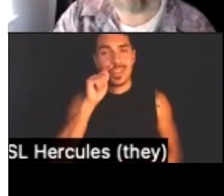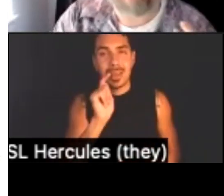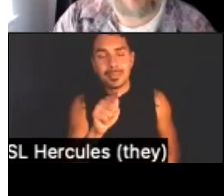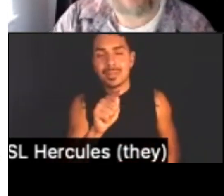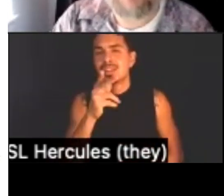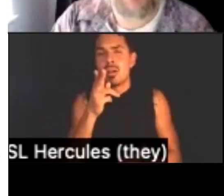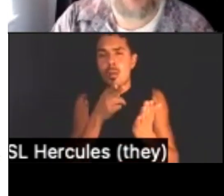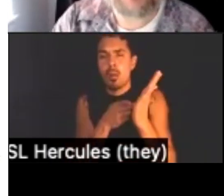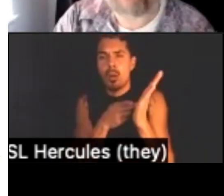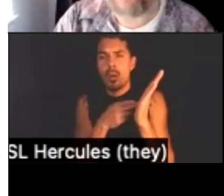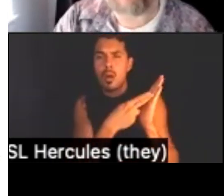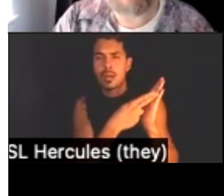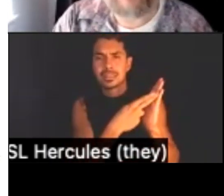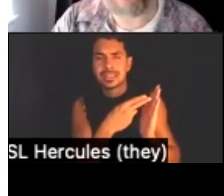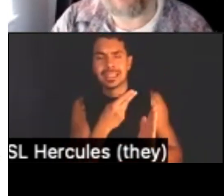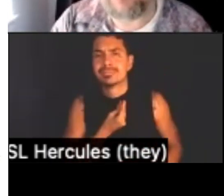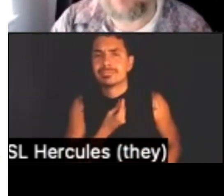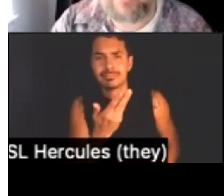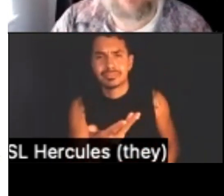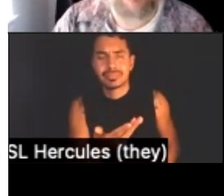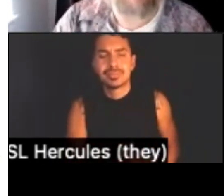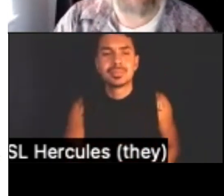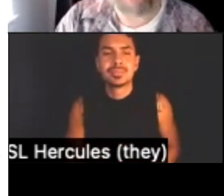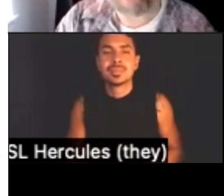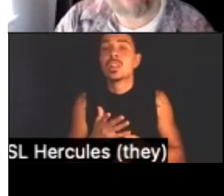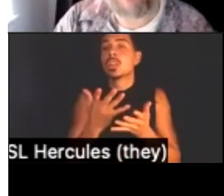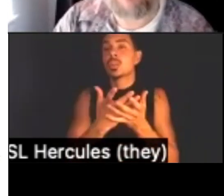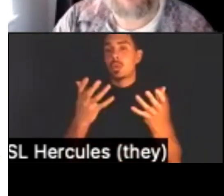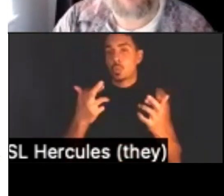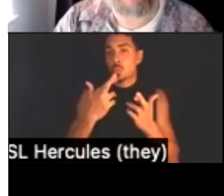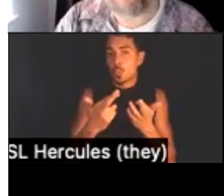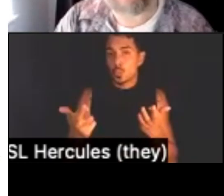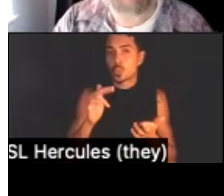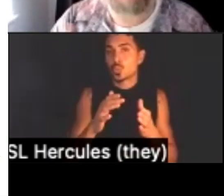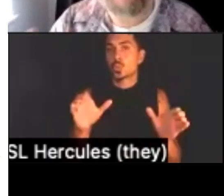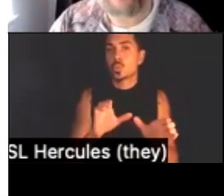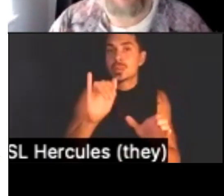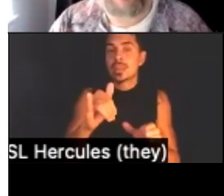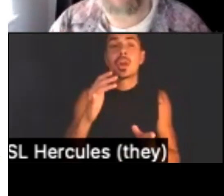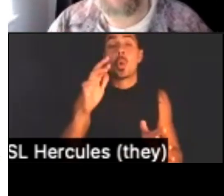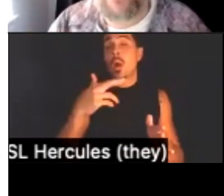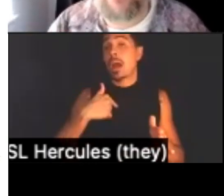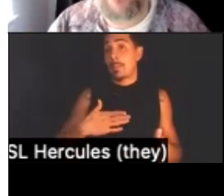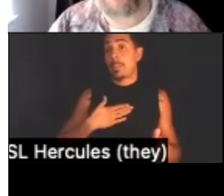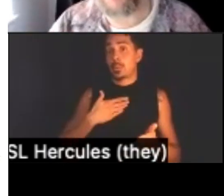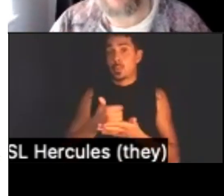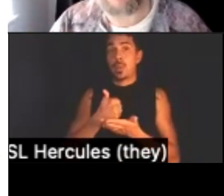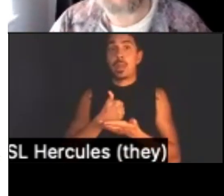There are lots of resources to figure out how you can do that. We're just happy to help you if you don't know. Well, how do I write one of those letters?